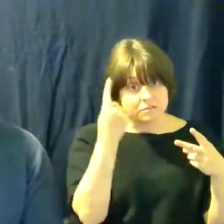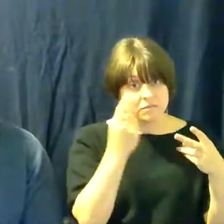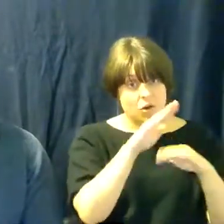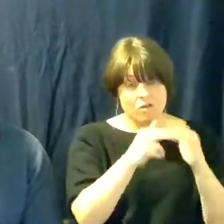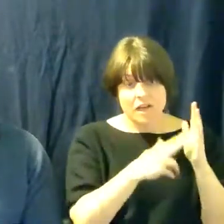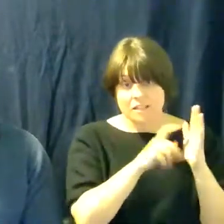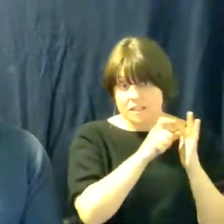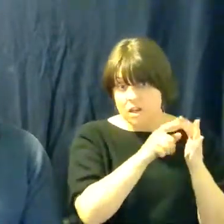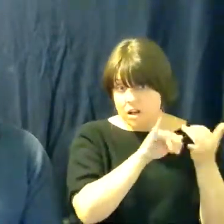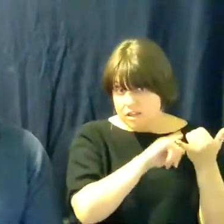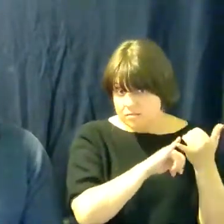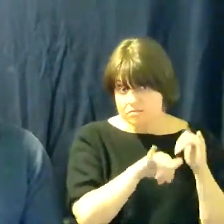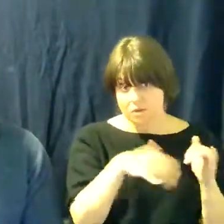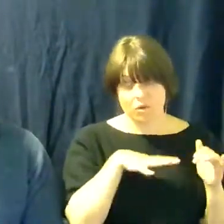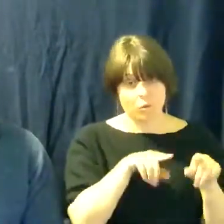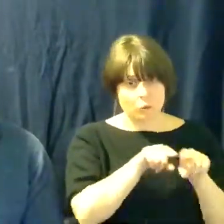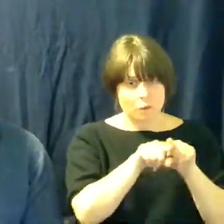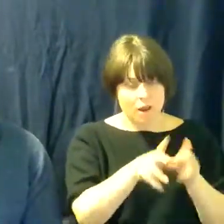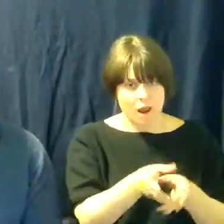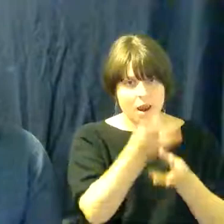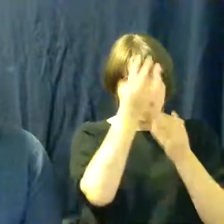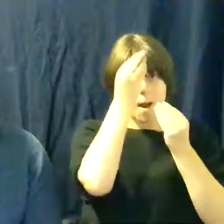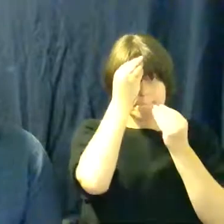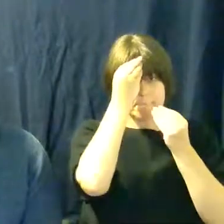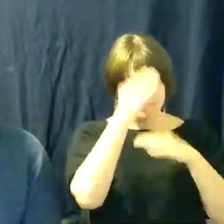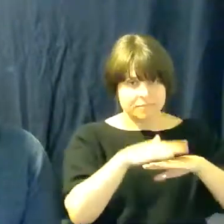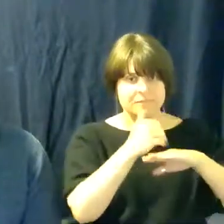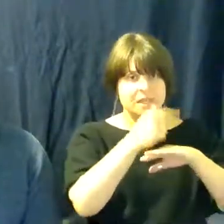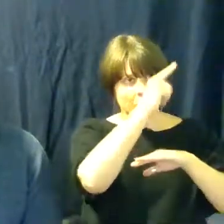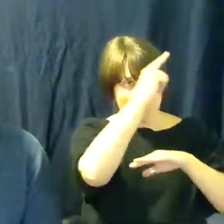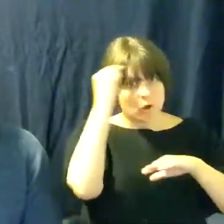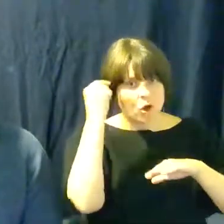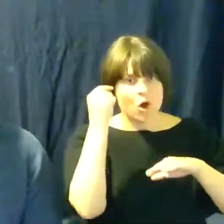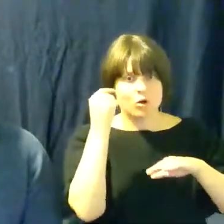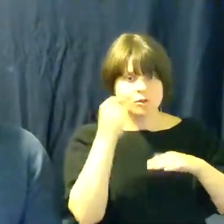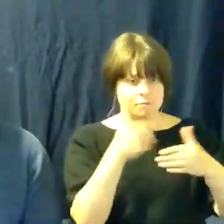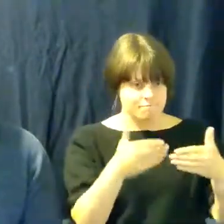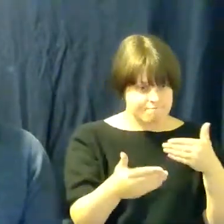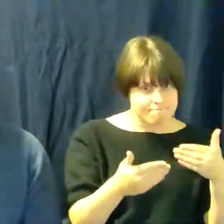to identify the barriers and knowing how to address them, understanding